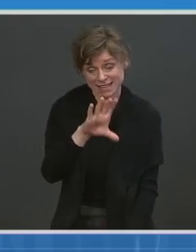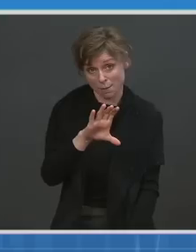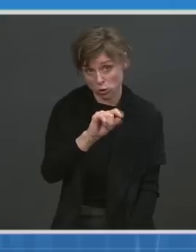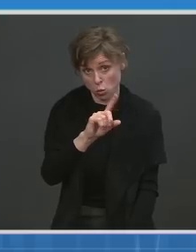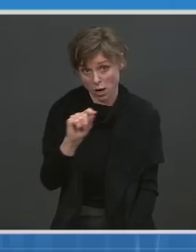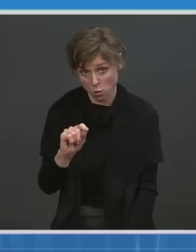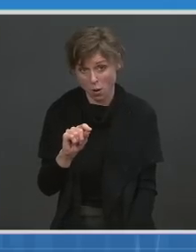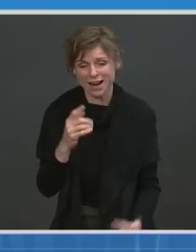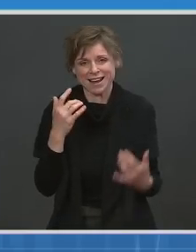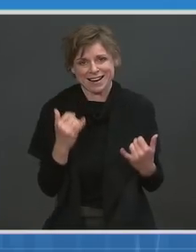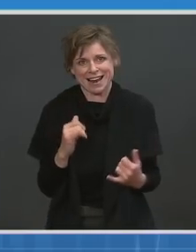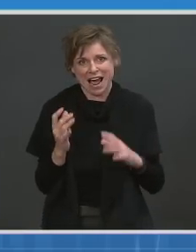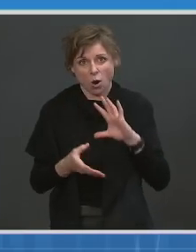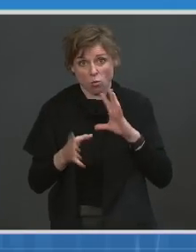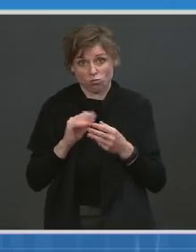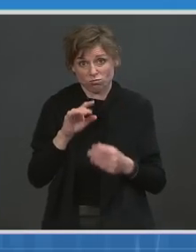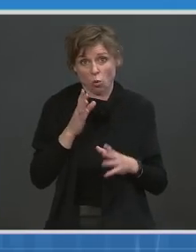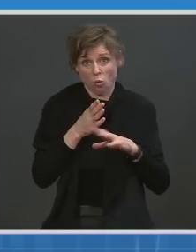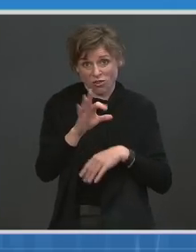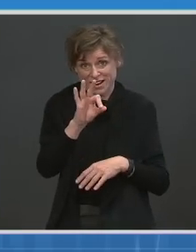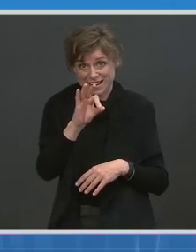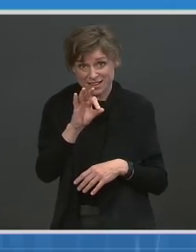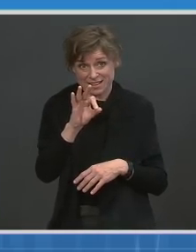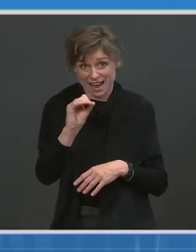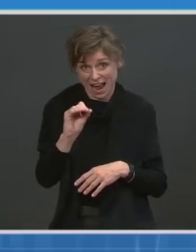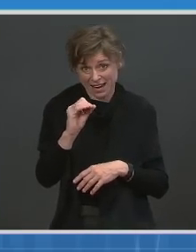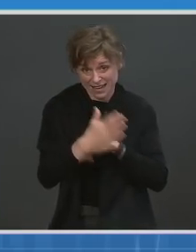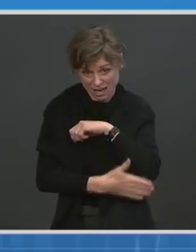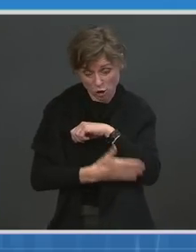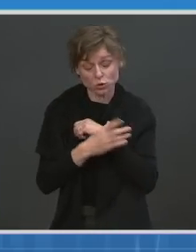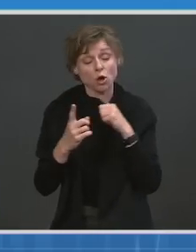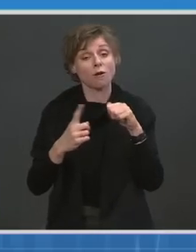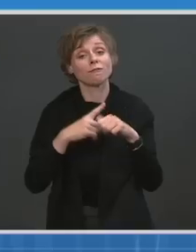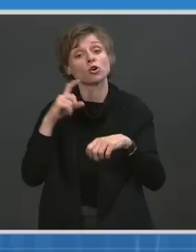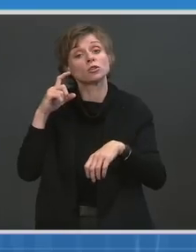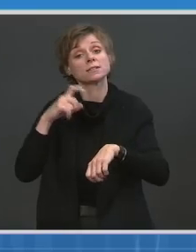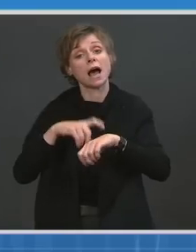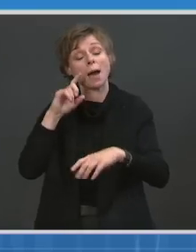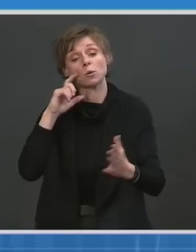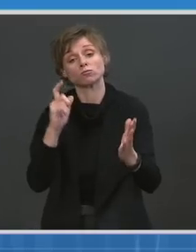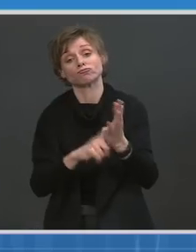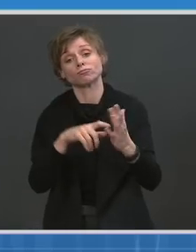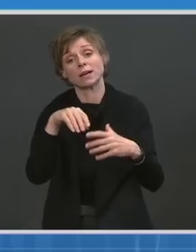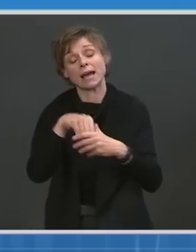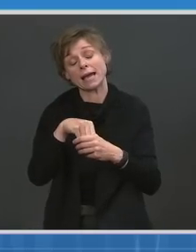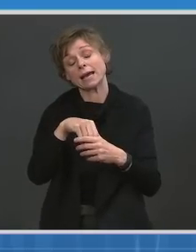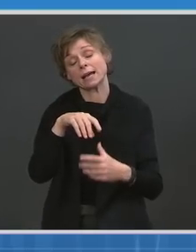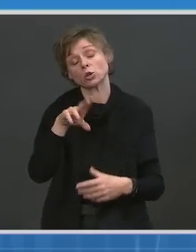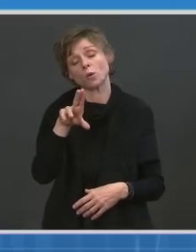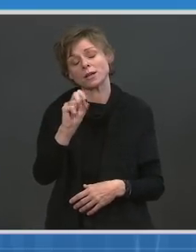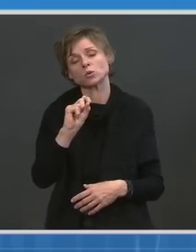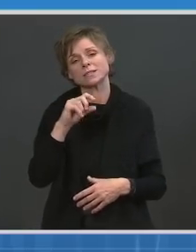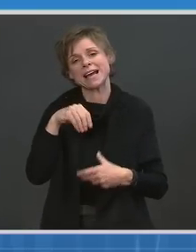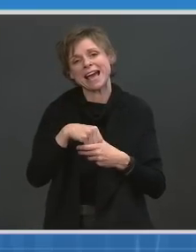The first U.S. cases were detected in the United States, in Colorado, at the end of December of 2020.